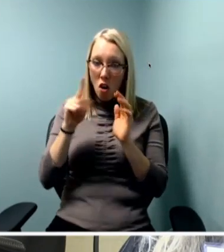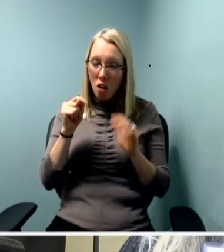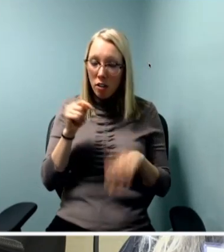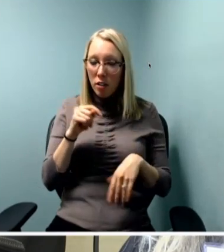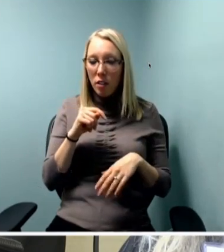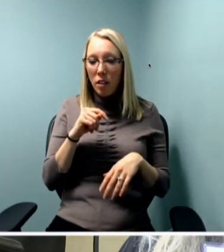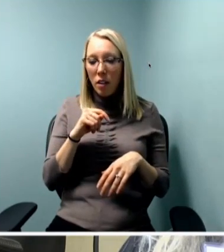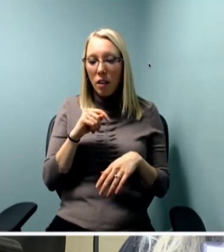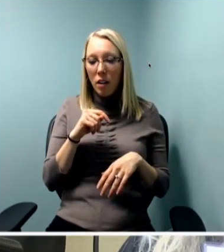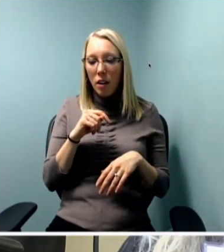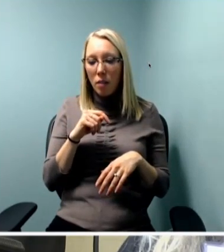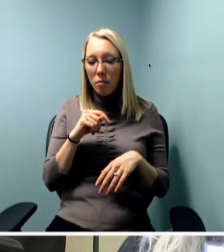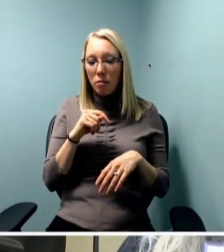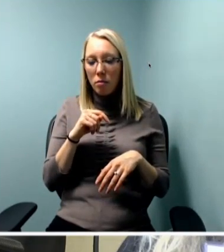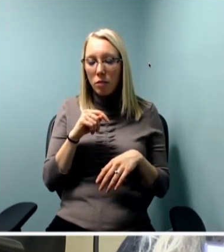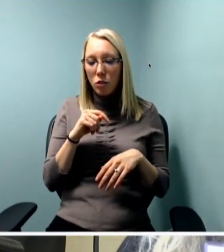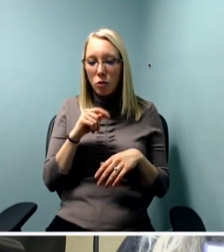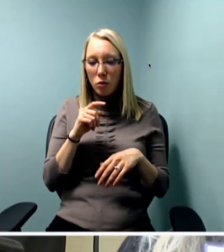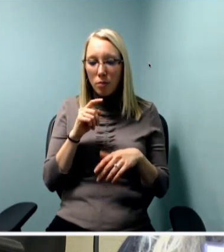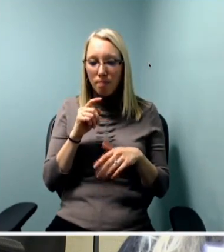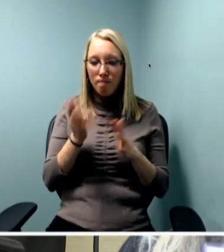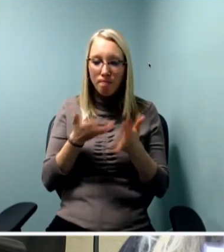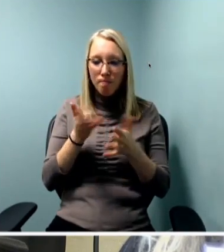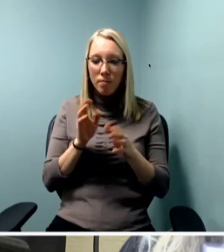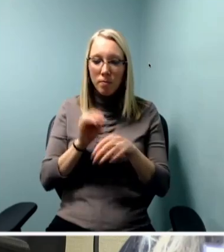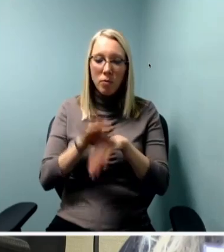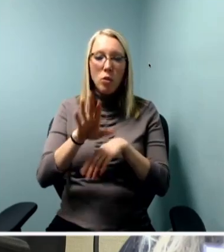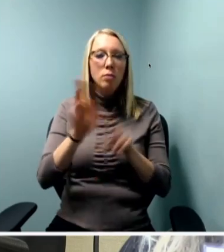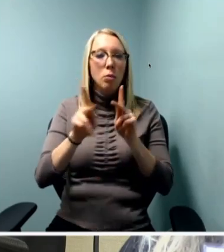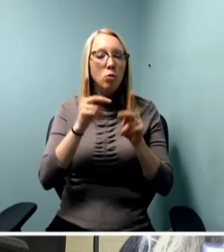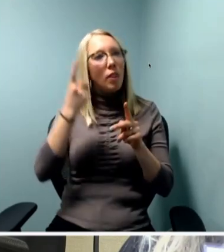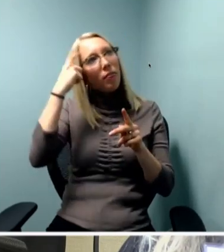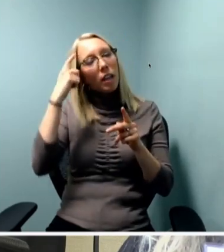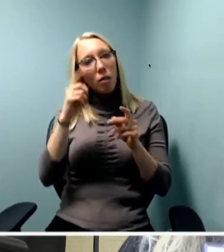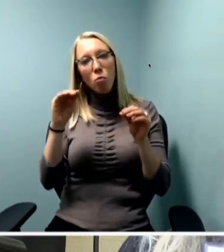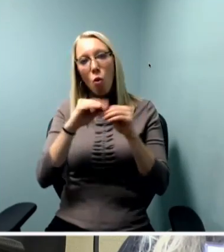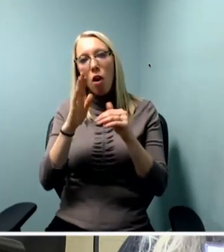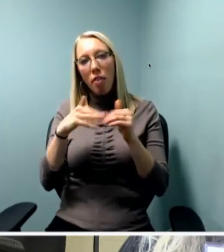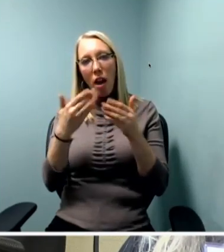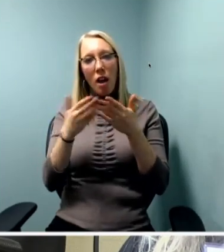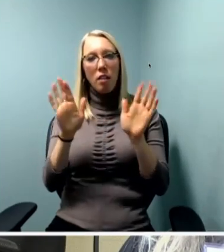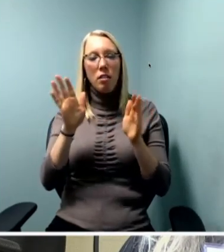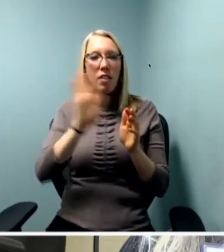people's presumptions or perceptions of what motivates the artist,